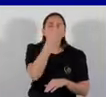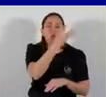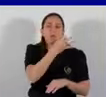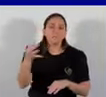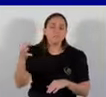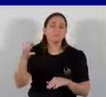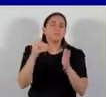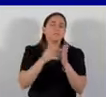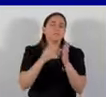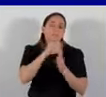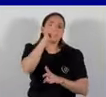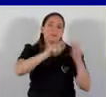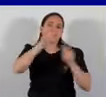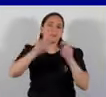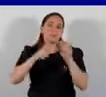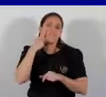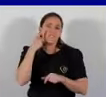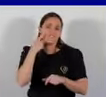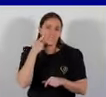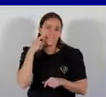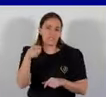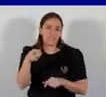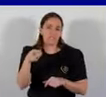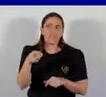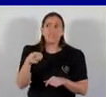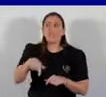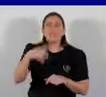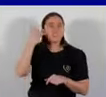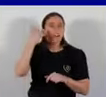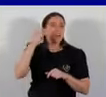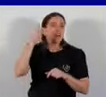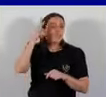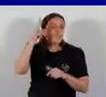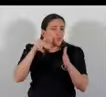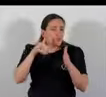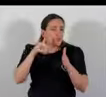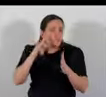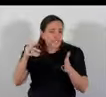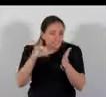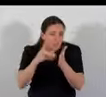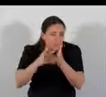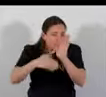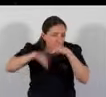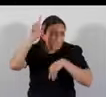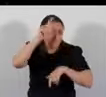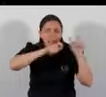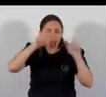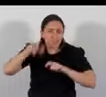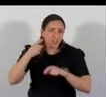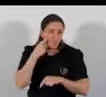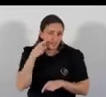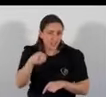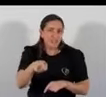It was about 6400 million human beings In fact today we are already passing 8000 million human beings